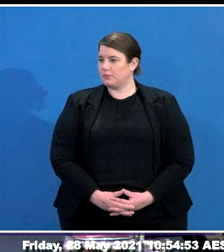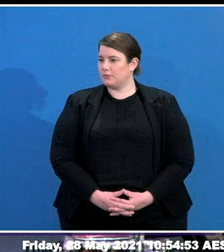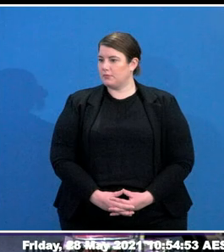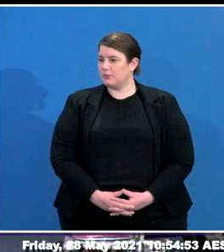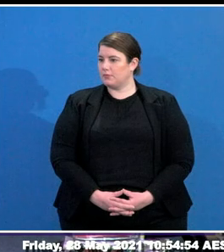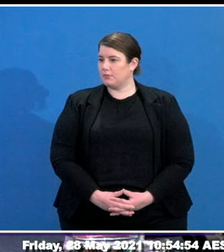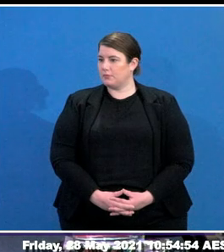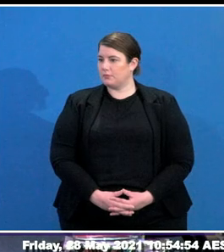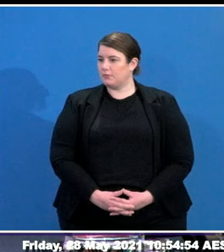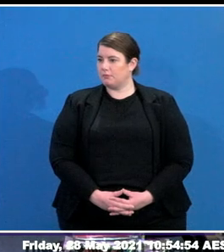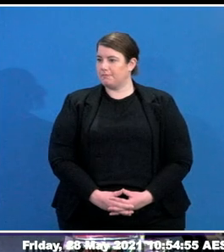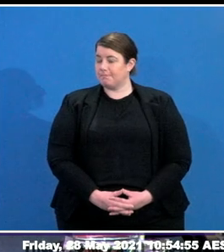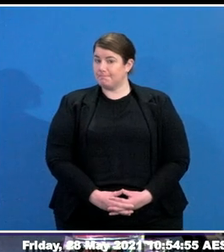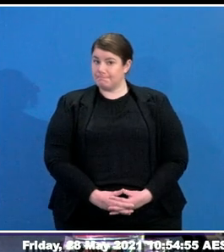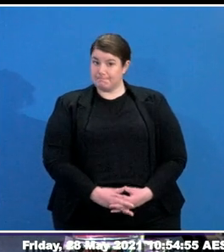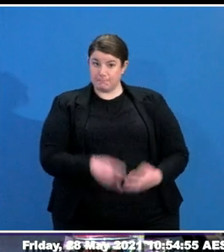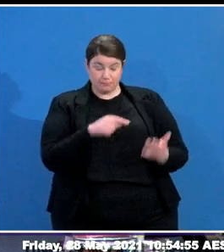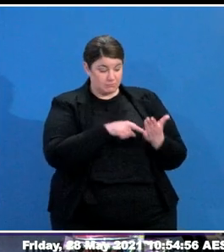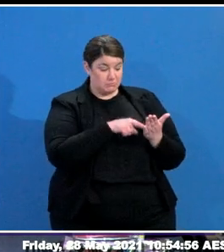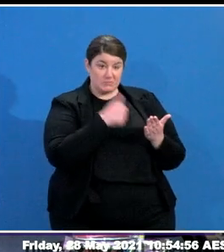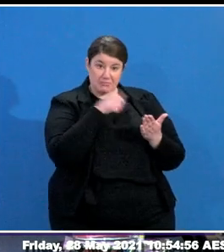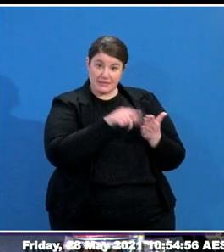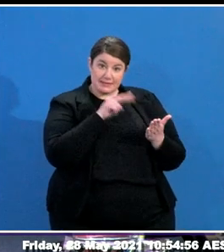Do you recognise that letter? Yes.